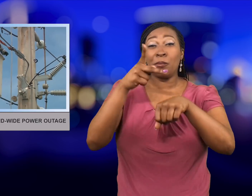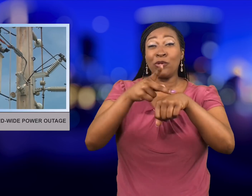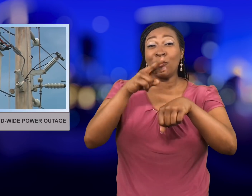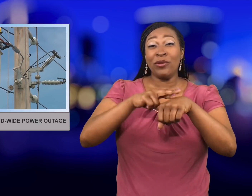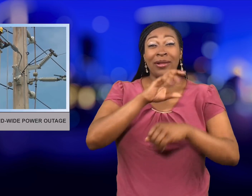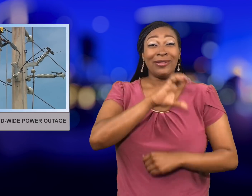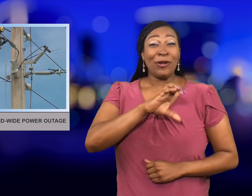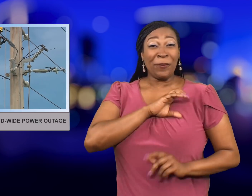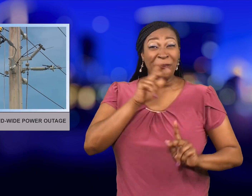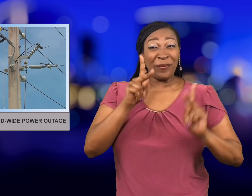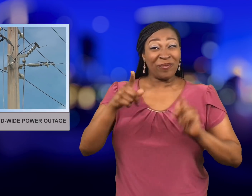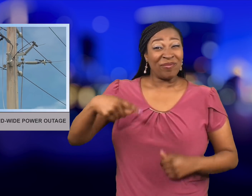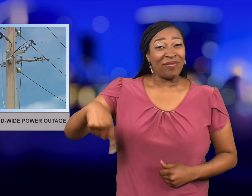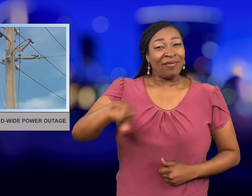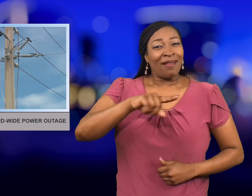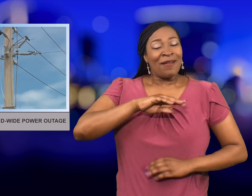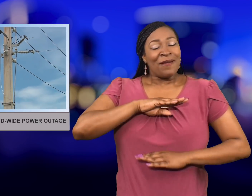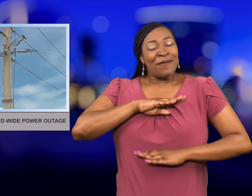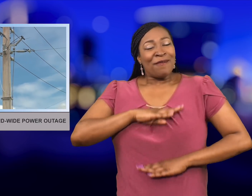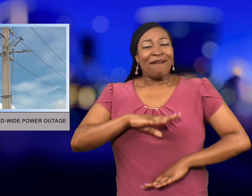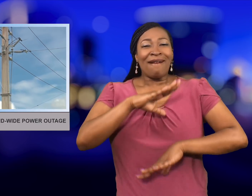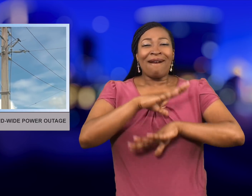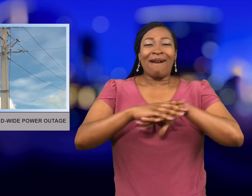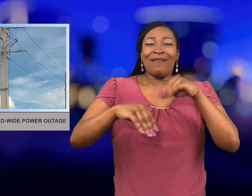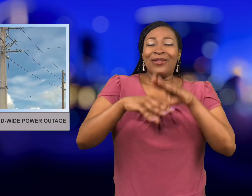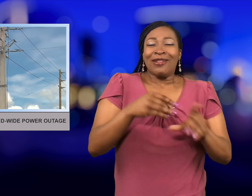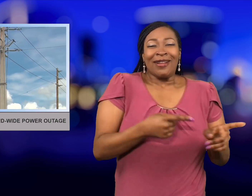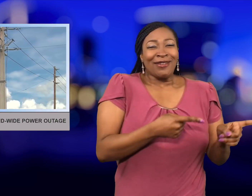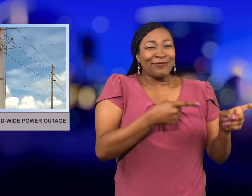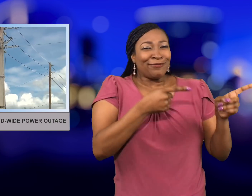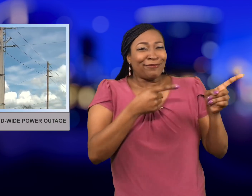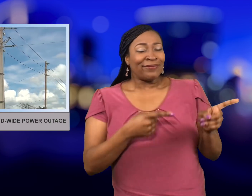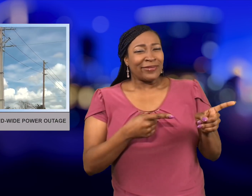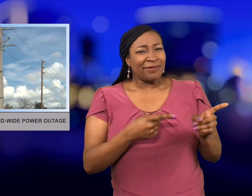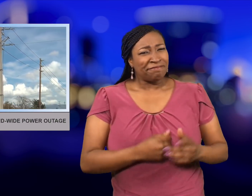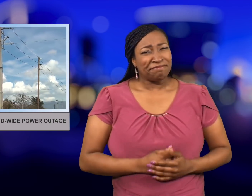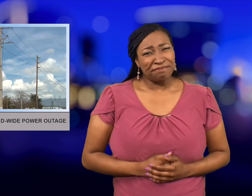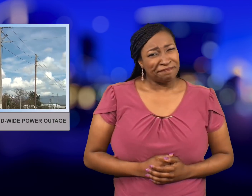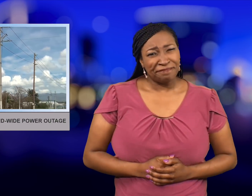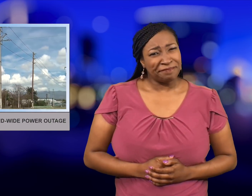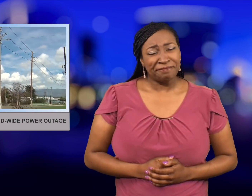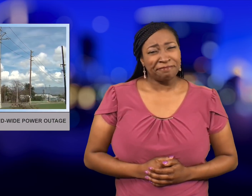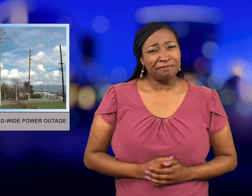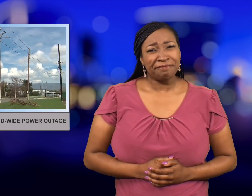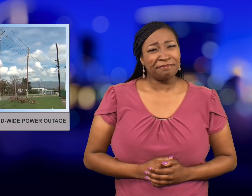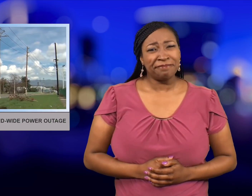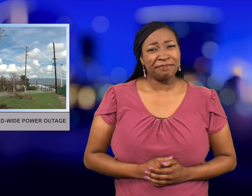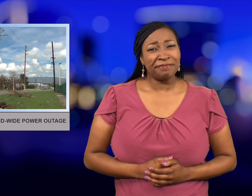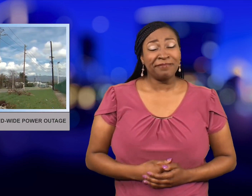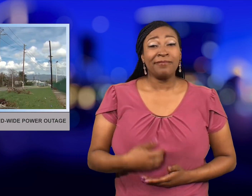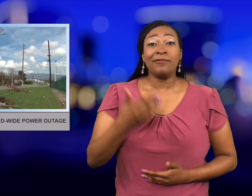The citizens of Puerto Rico can't catch a break.